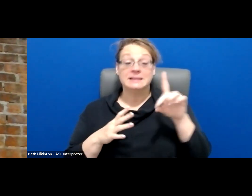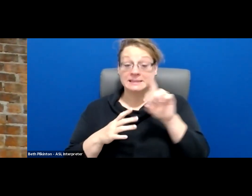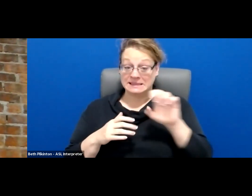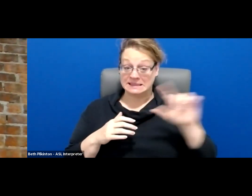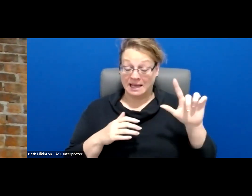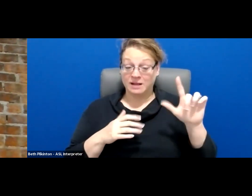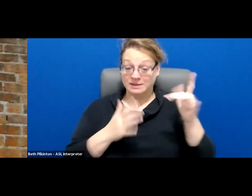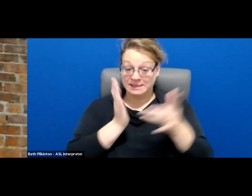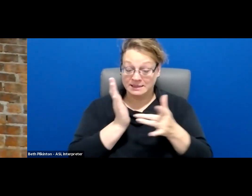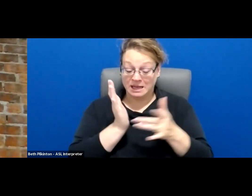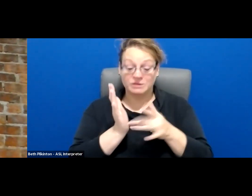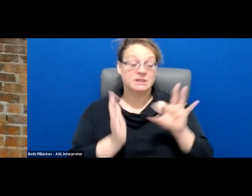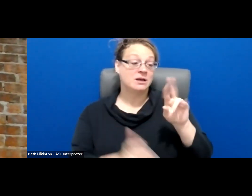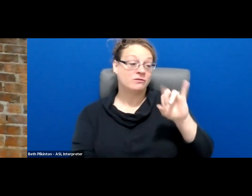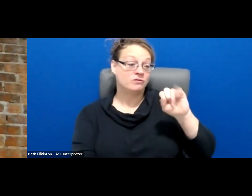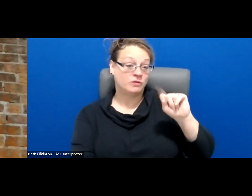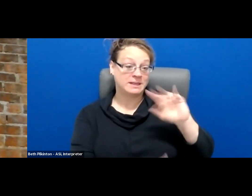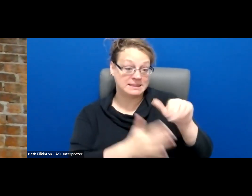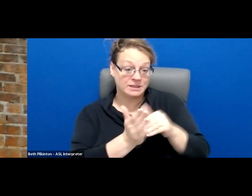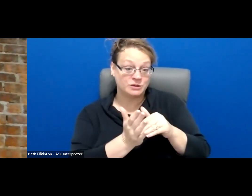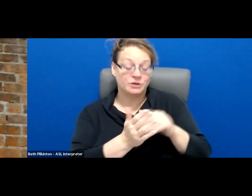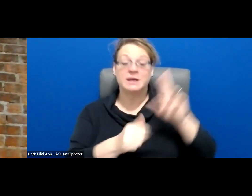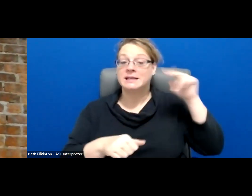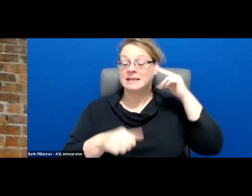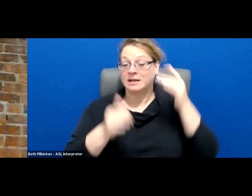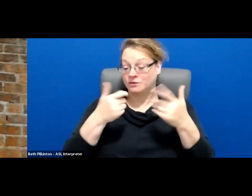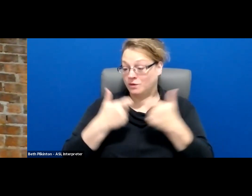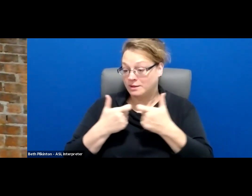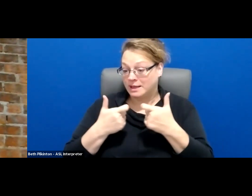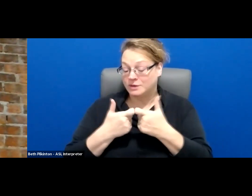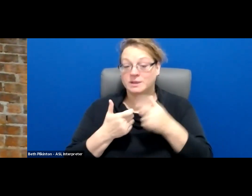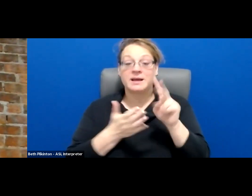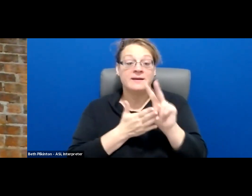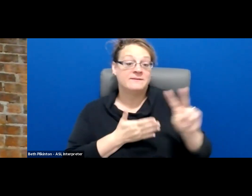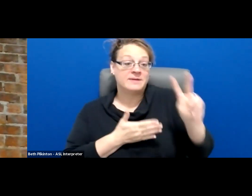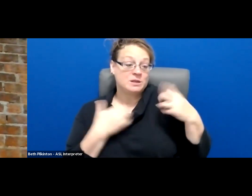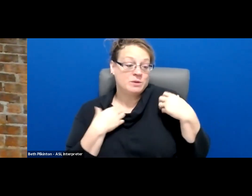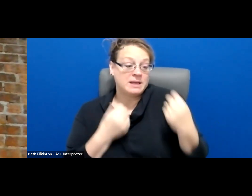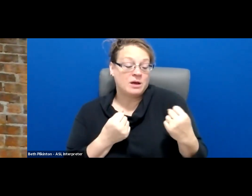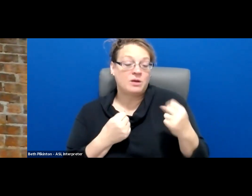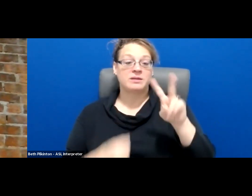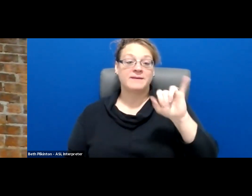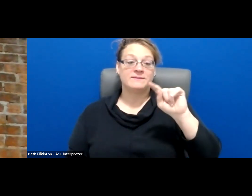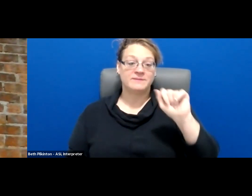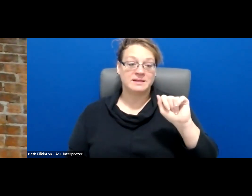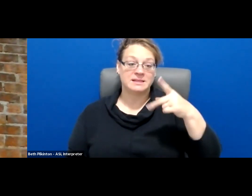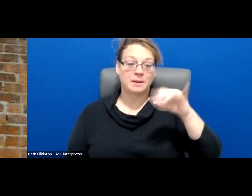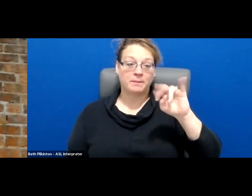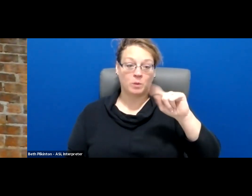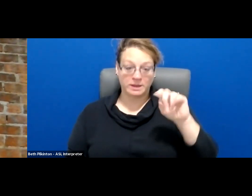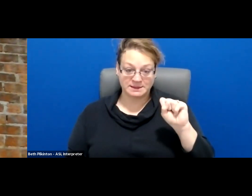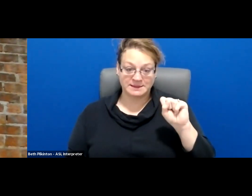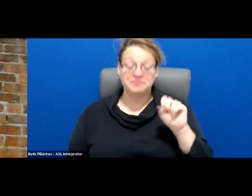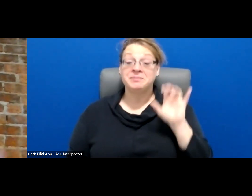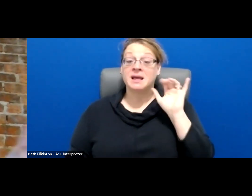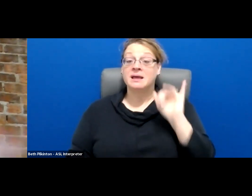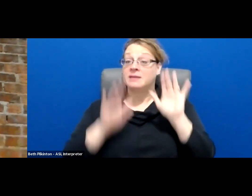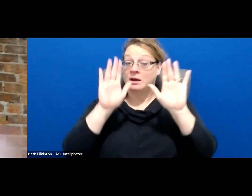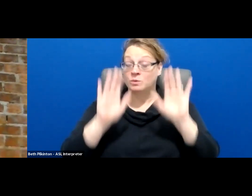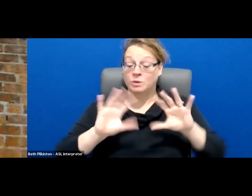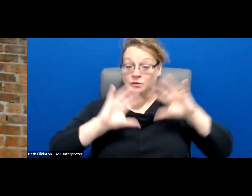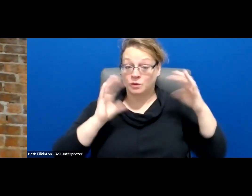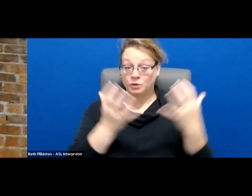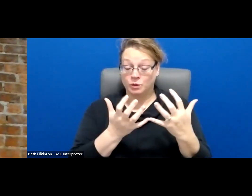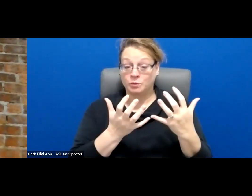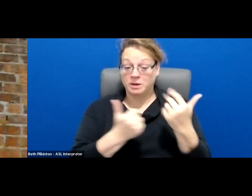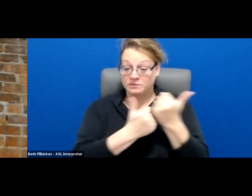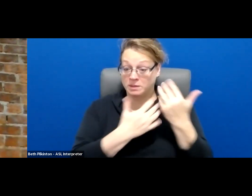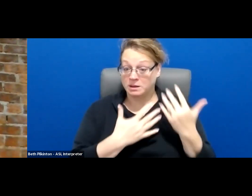We are also grateful for additional support by Ernst and Young, first Horizon foundation, group benefits systems, the mental health cooperative, St. John's community services, the Council on developmental disabilities